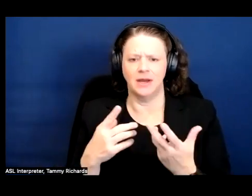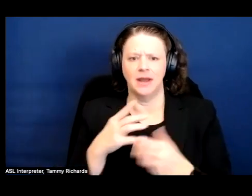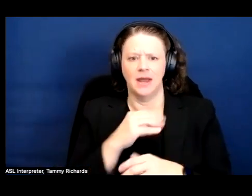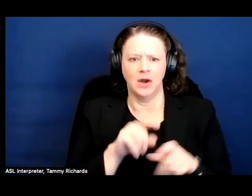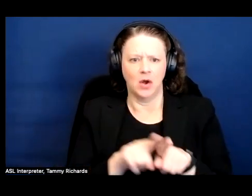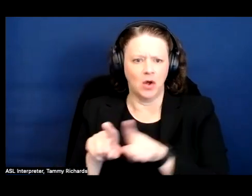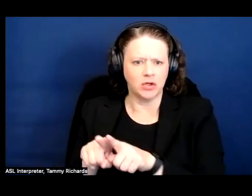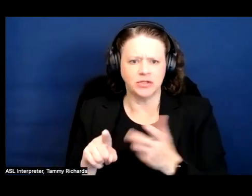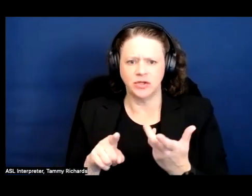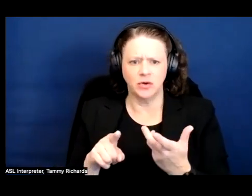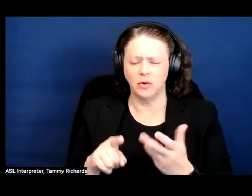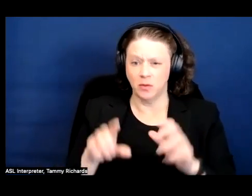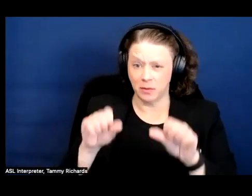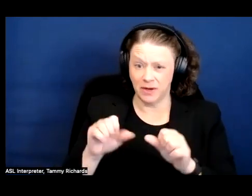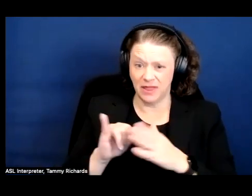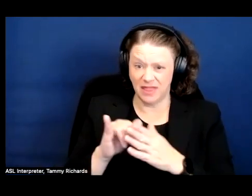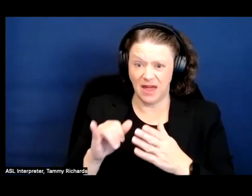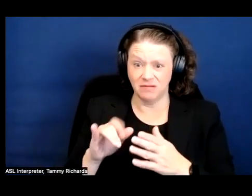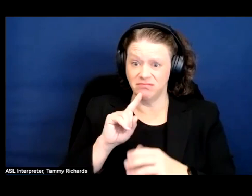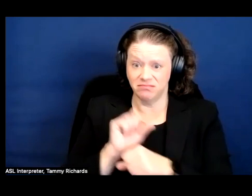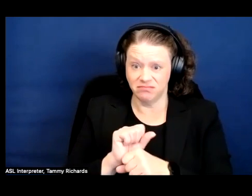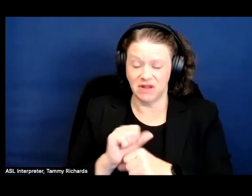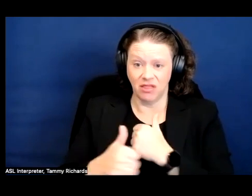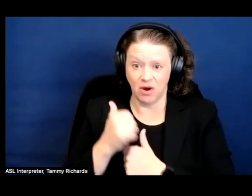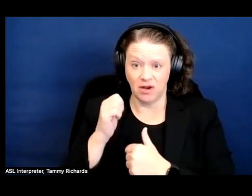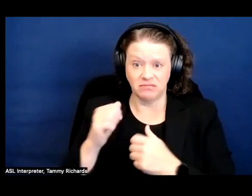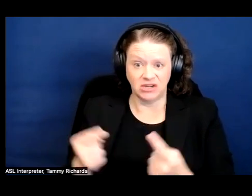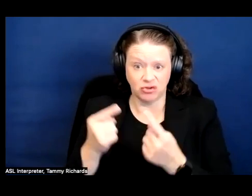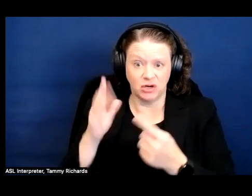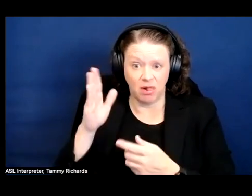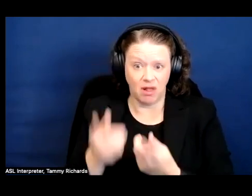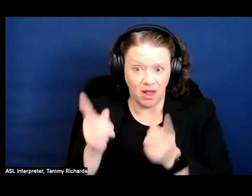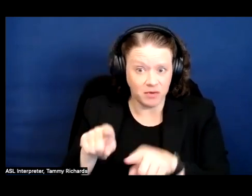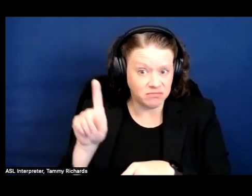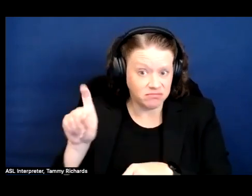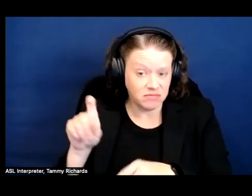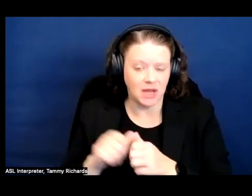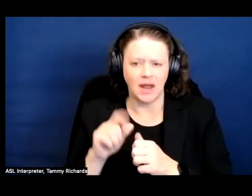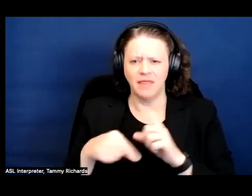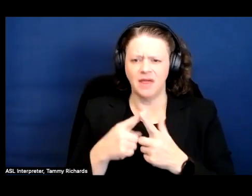for any type of accommodation request under the law. And that is, you wanna be able to establish